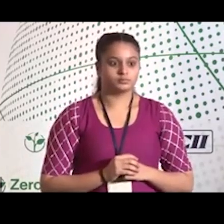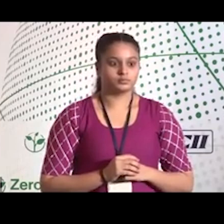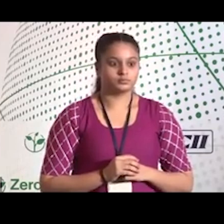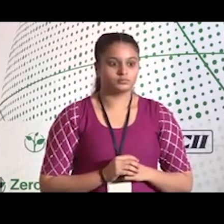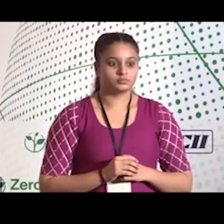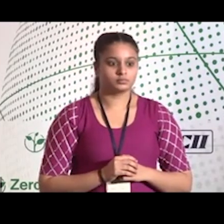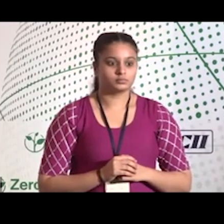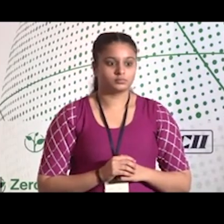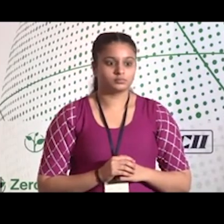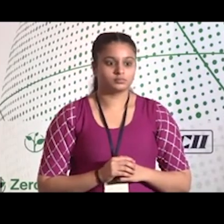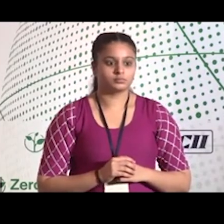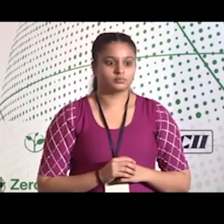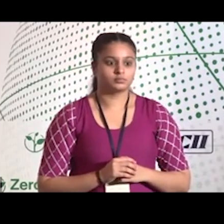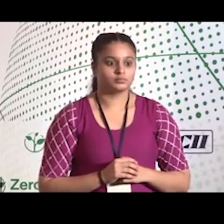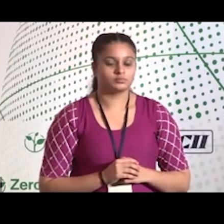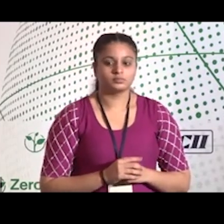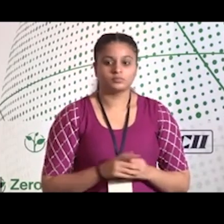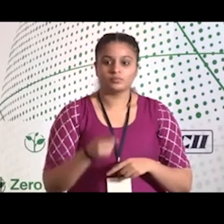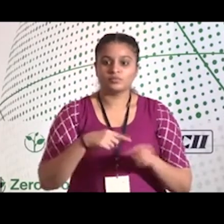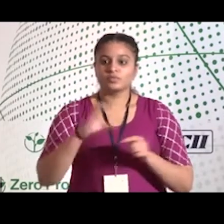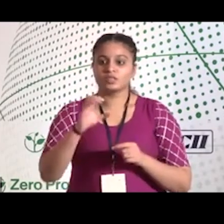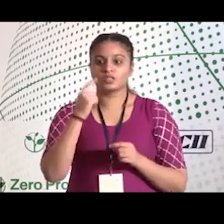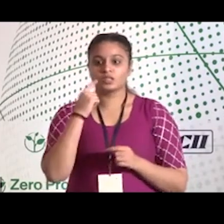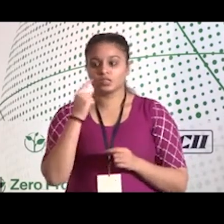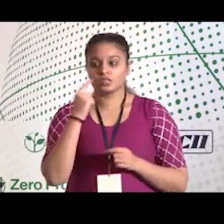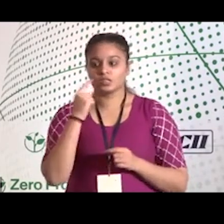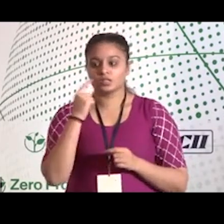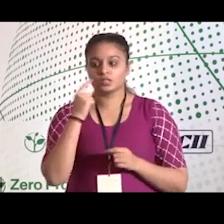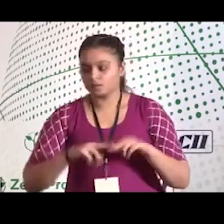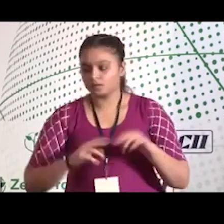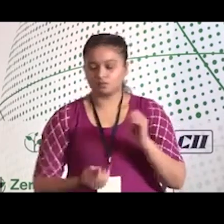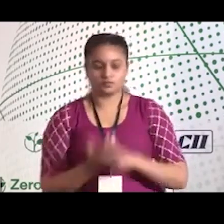Empowerment Program of the CIA Foundation.